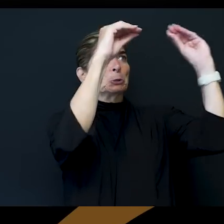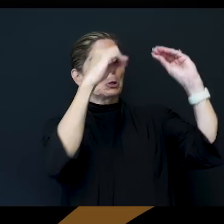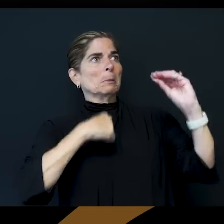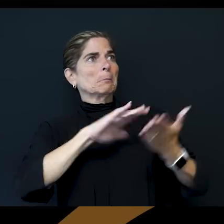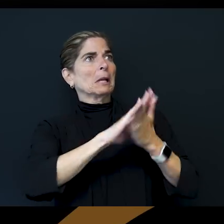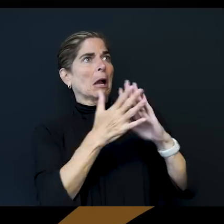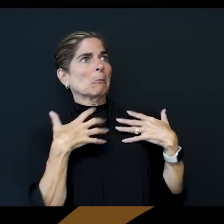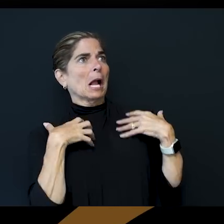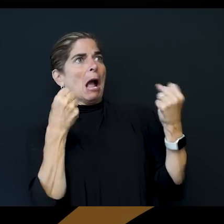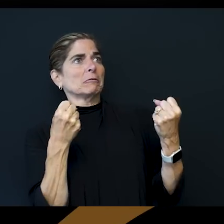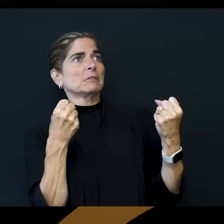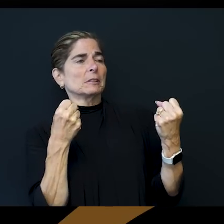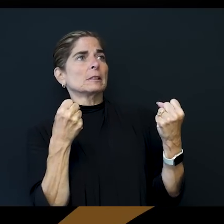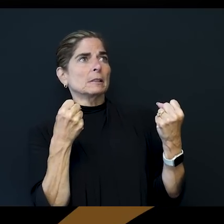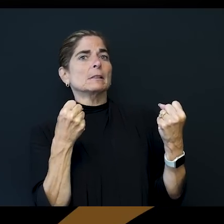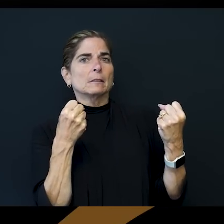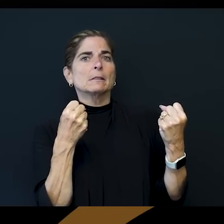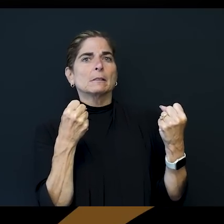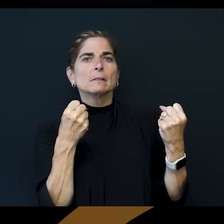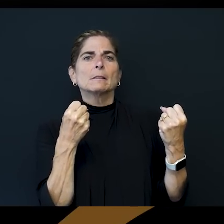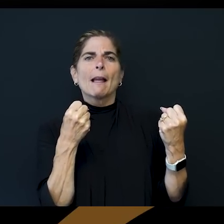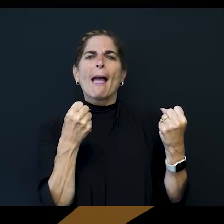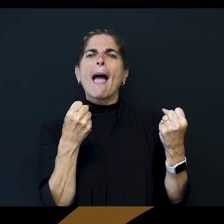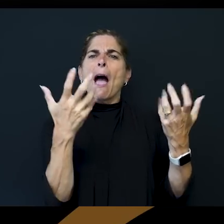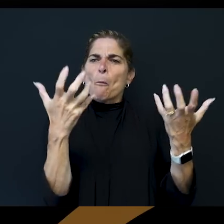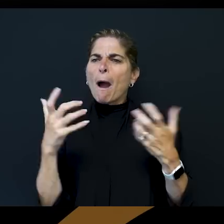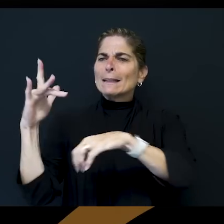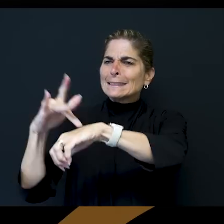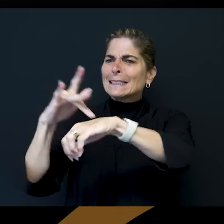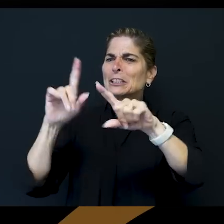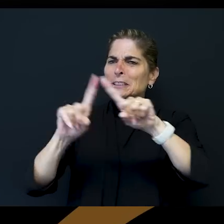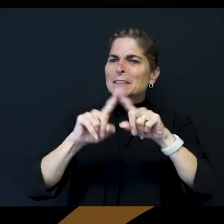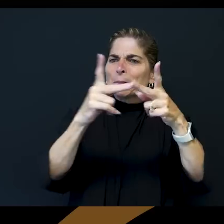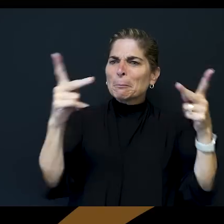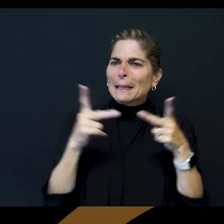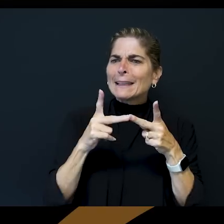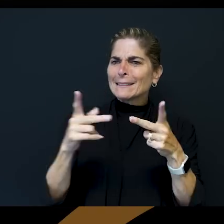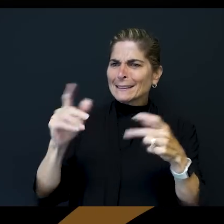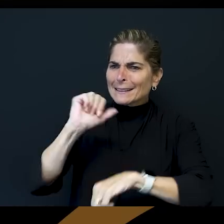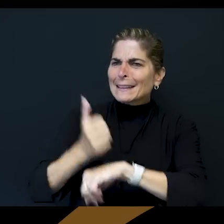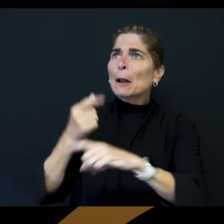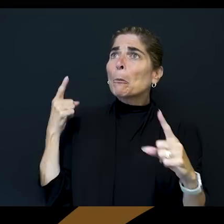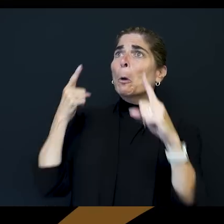and want to go places and have goals. That is what The Viscardi Center is about.